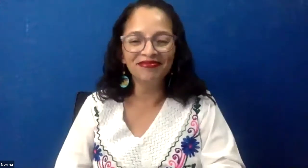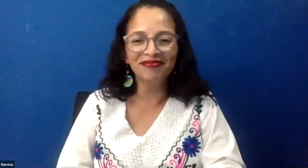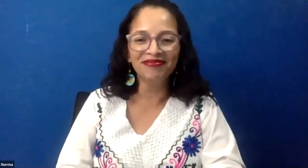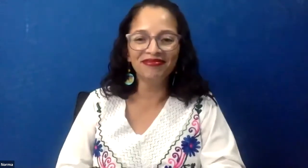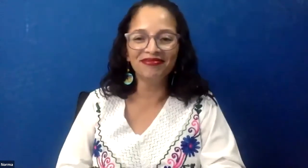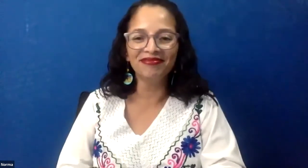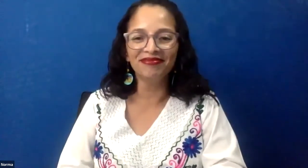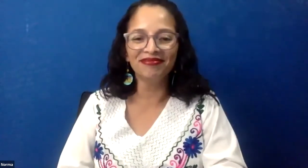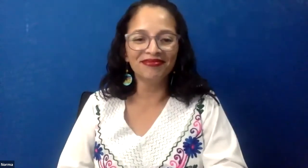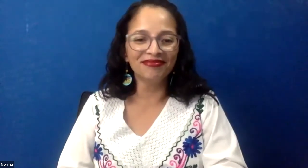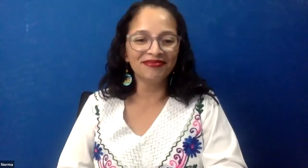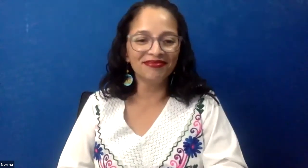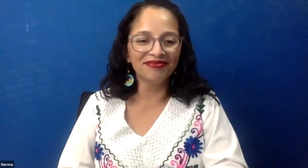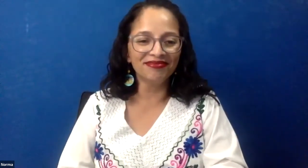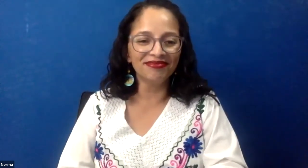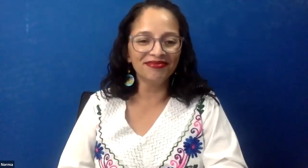We'll see what you answer.